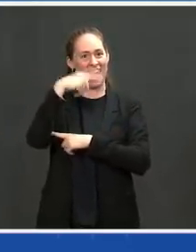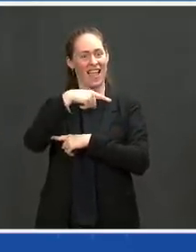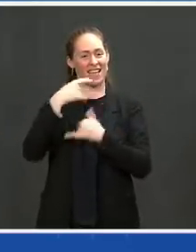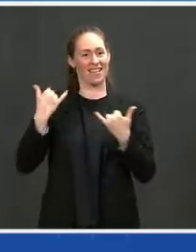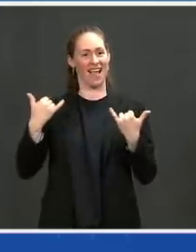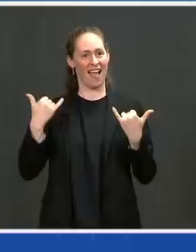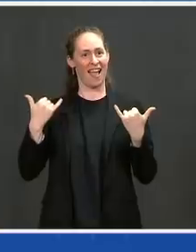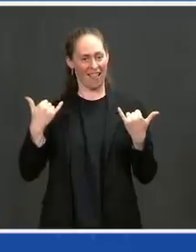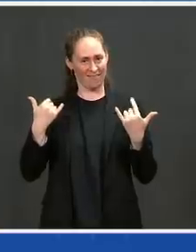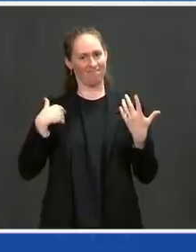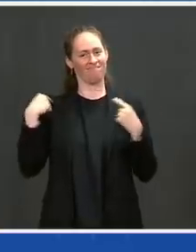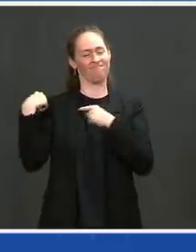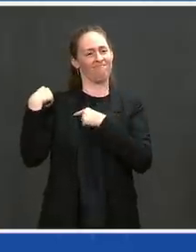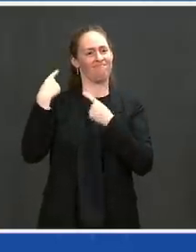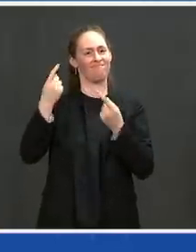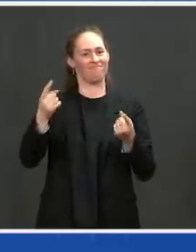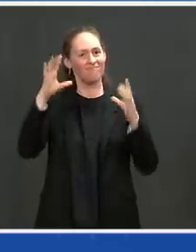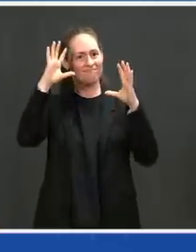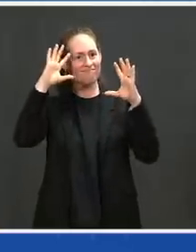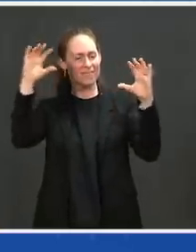and a few other top priorities for the American people.